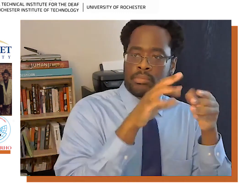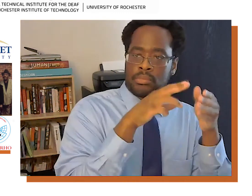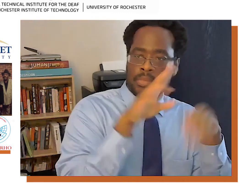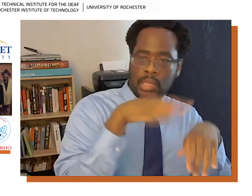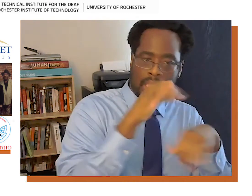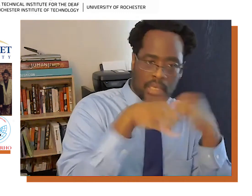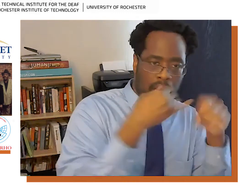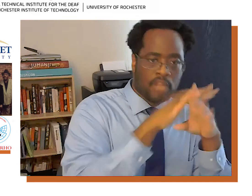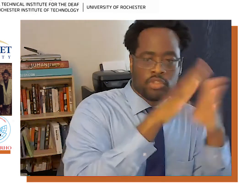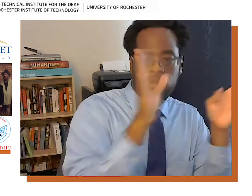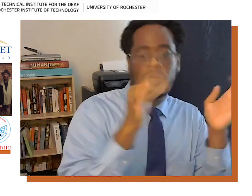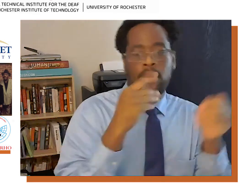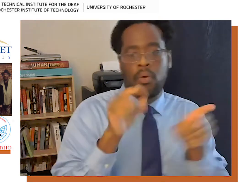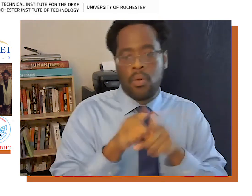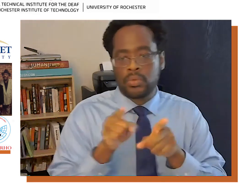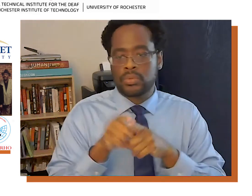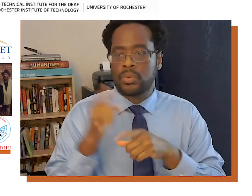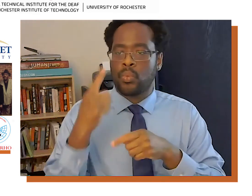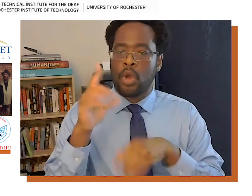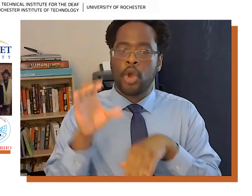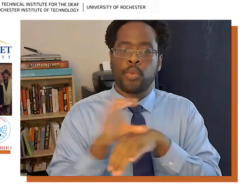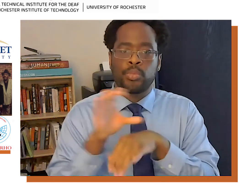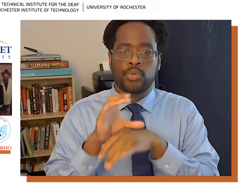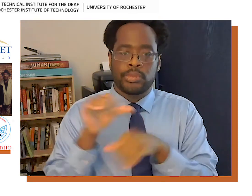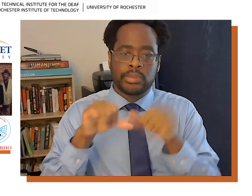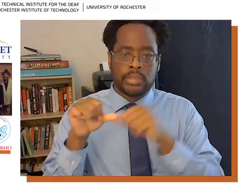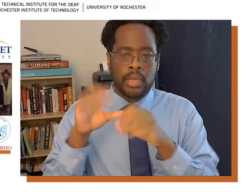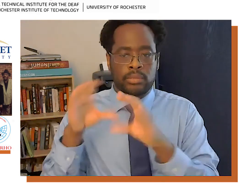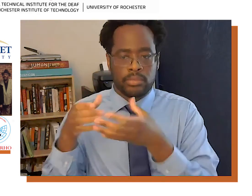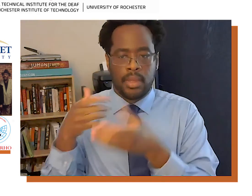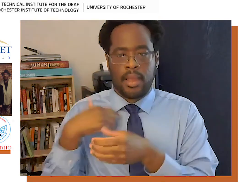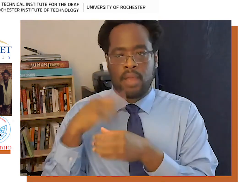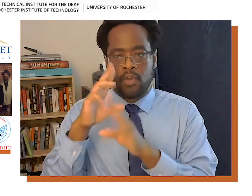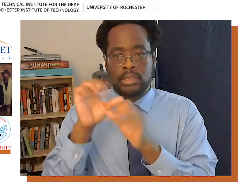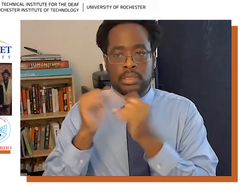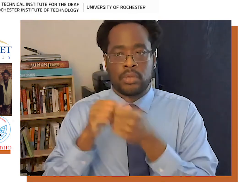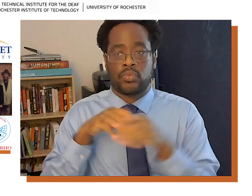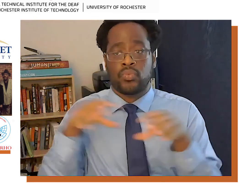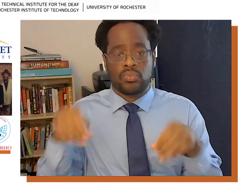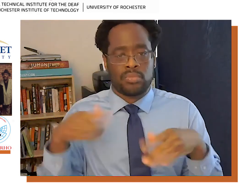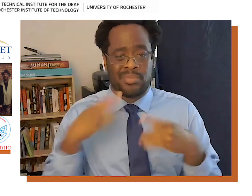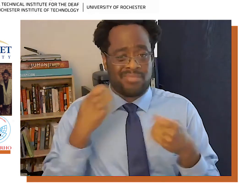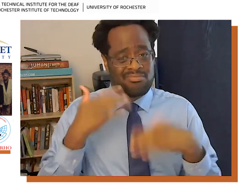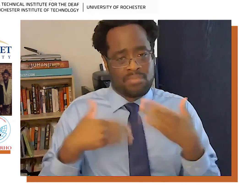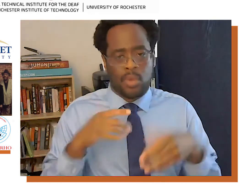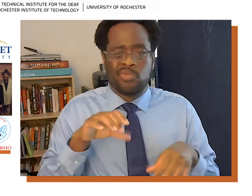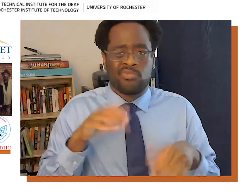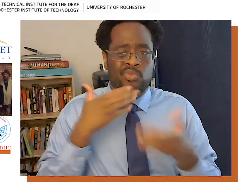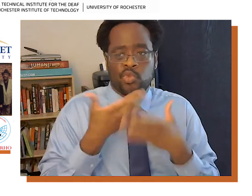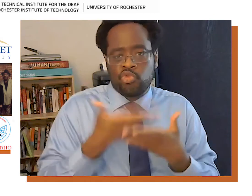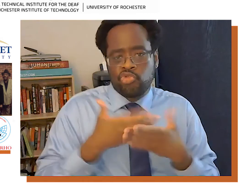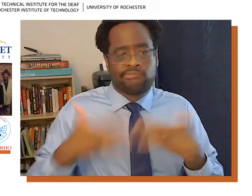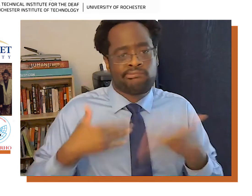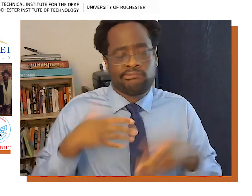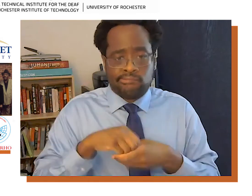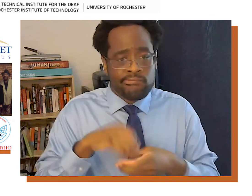I was still in the National Honor Society, and I continued to do well in college